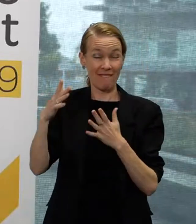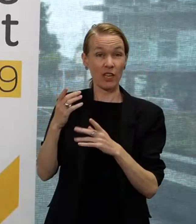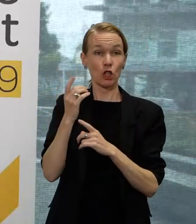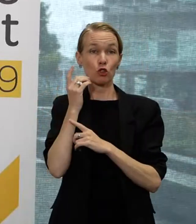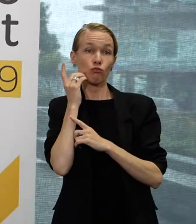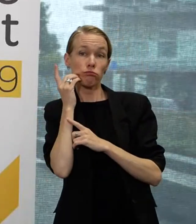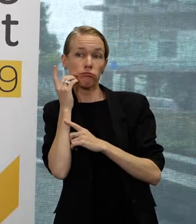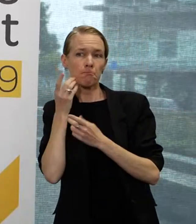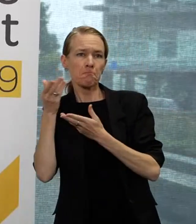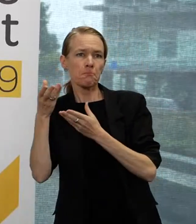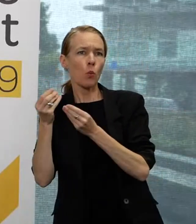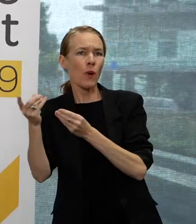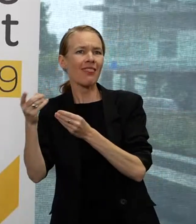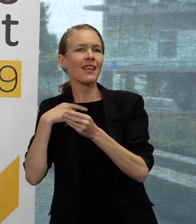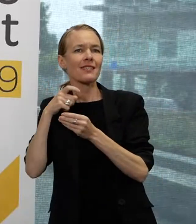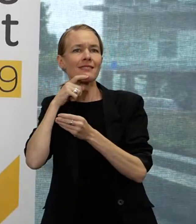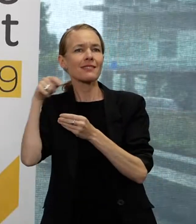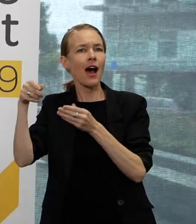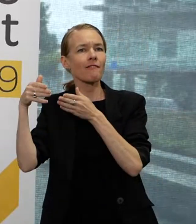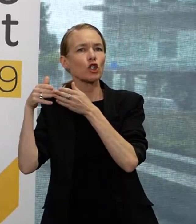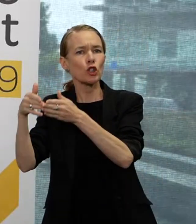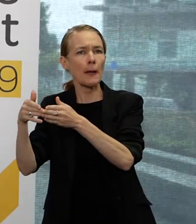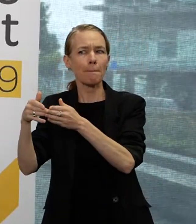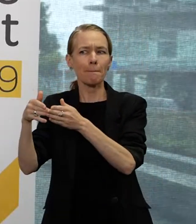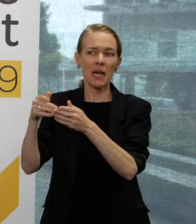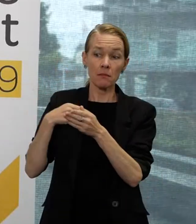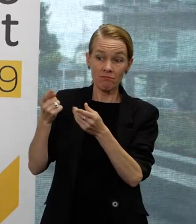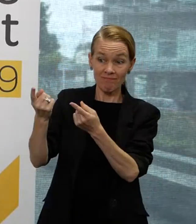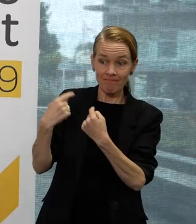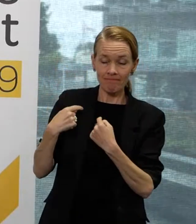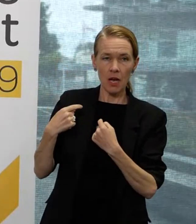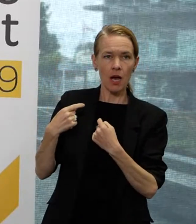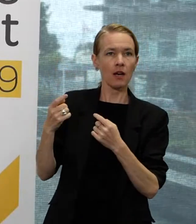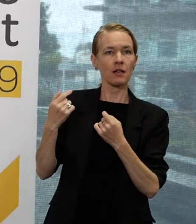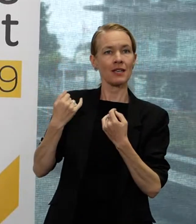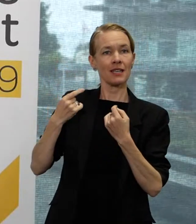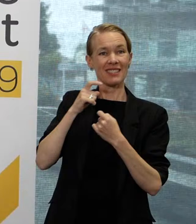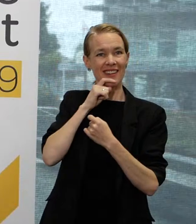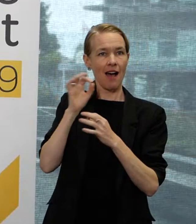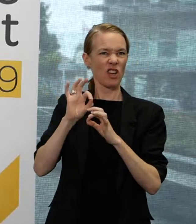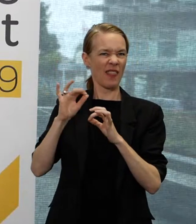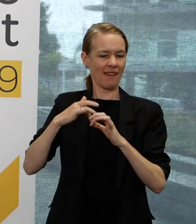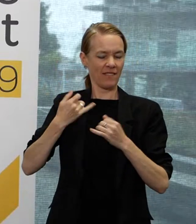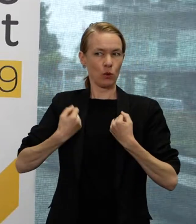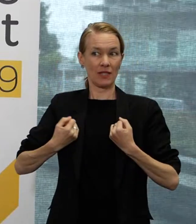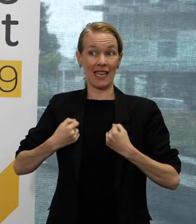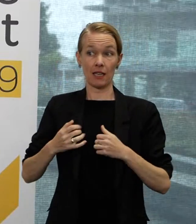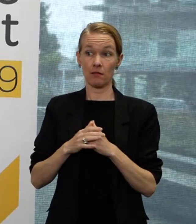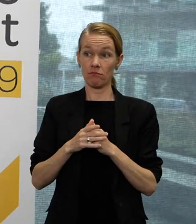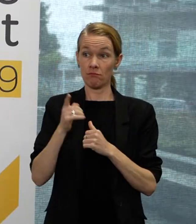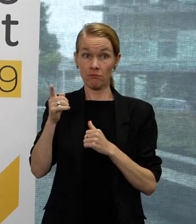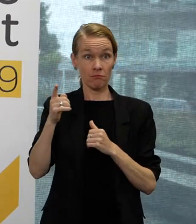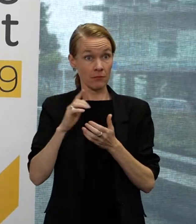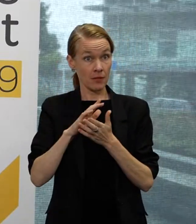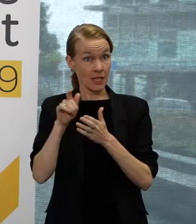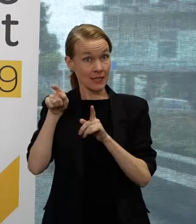and as I said earlier, no one onboard has any symptoms at this point in time. So we would potentially see them just maybe self-isolating on vessel.